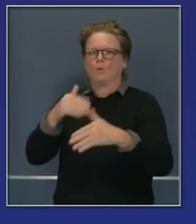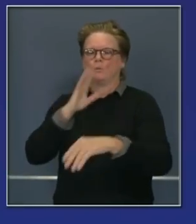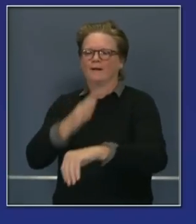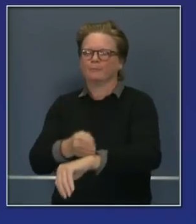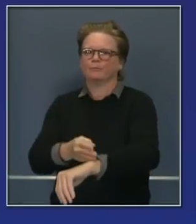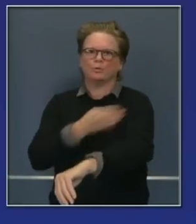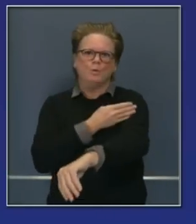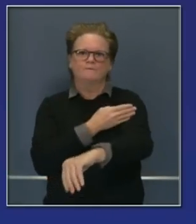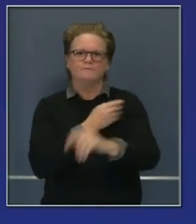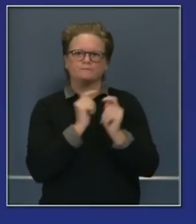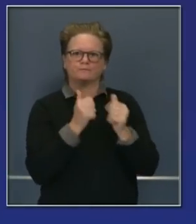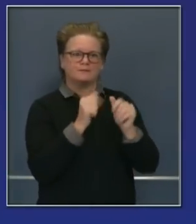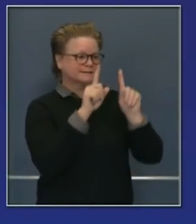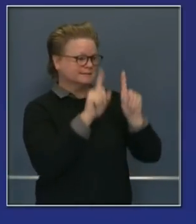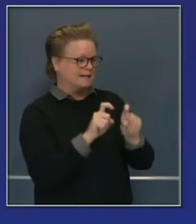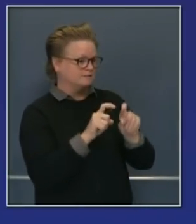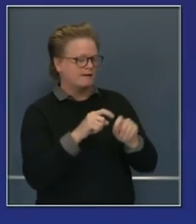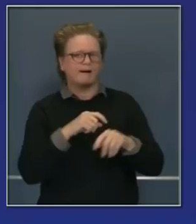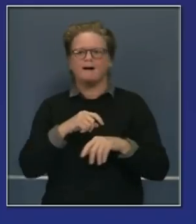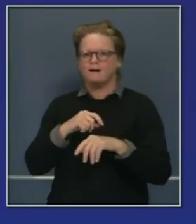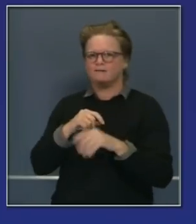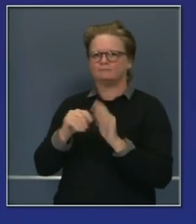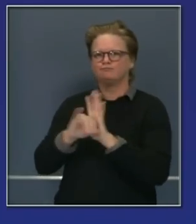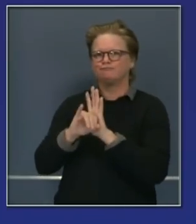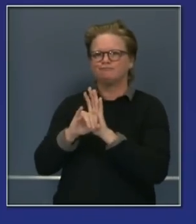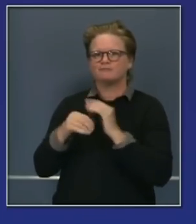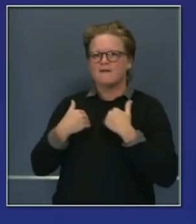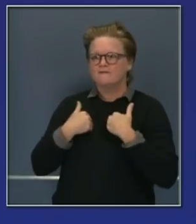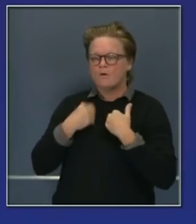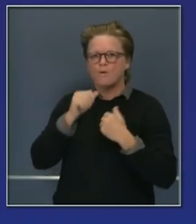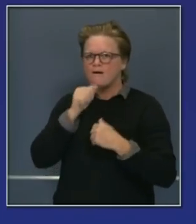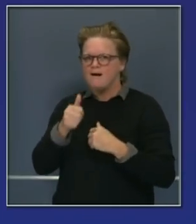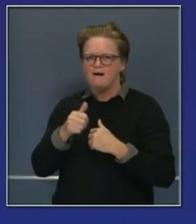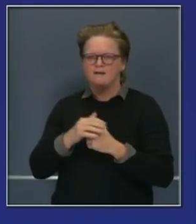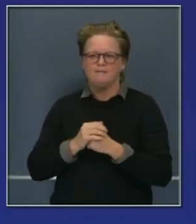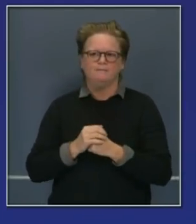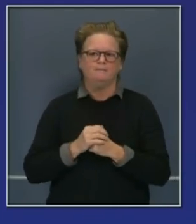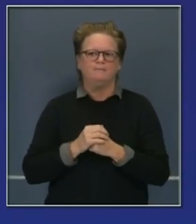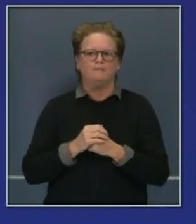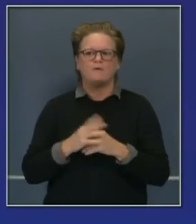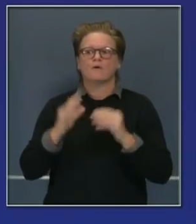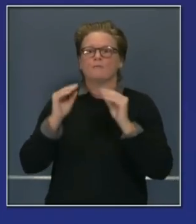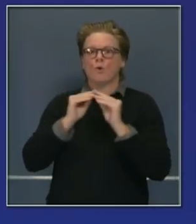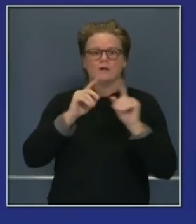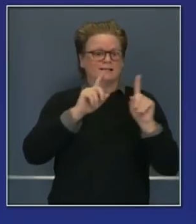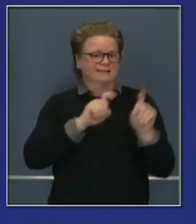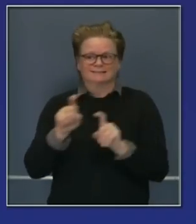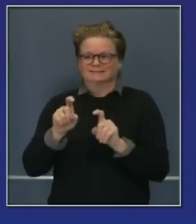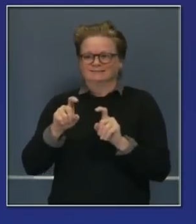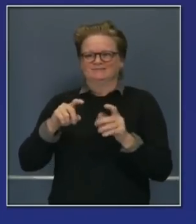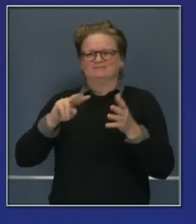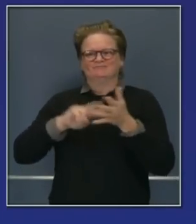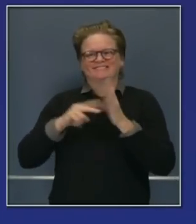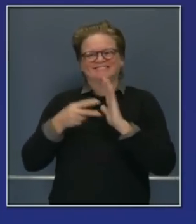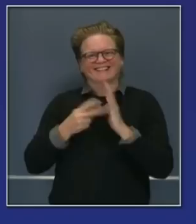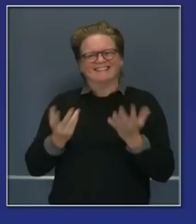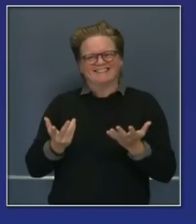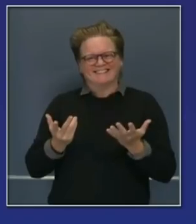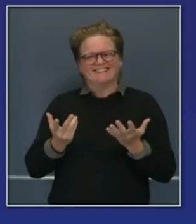ADDITIONAL DAILY TESTS ADDITIVE TO THE EXISTING PROTOCOLS THAT ARE ALREADY IN PLACE IN TERMS OF TESTING AVAILABILITY. NONETHELESS, WE HAVE SEEN THE AVERAGE NUMBER OF DAILY TESTS GO UP. WHEN YOU'RE TESTING AT